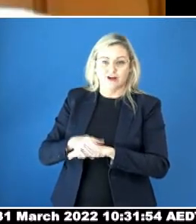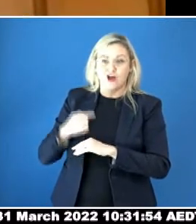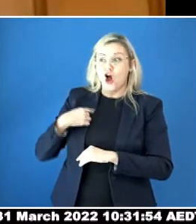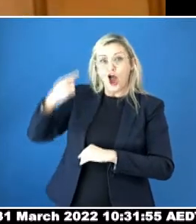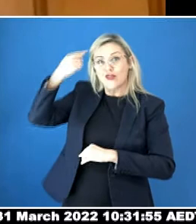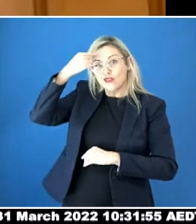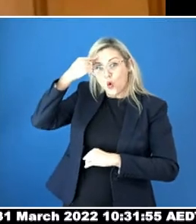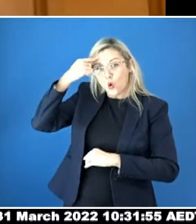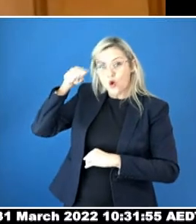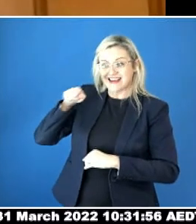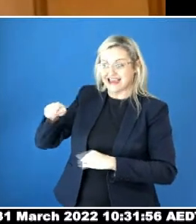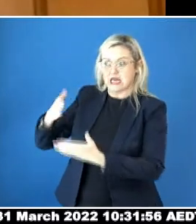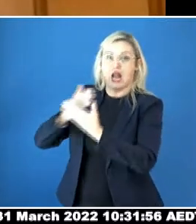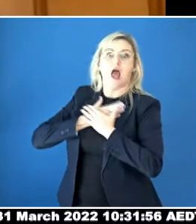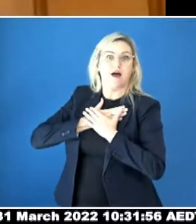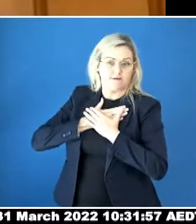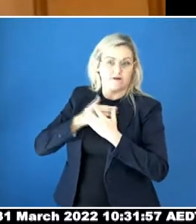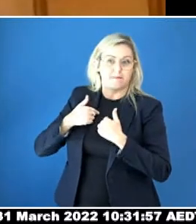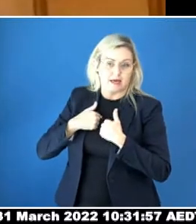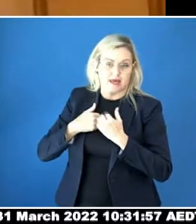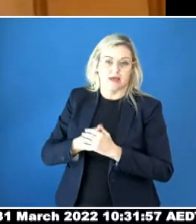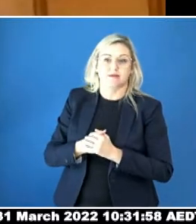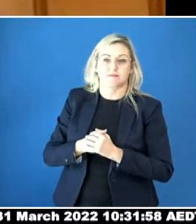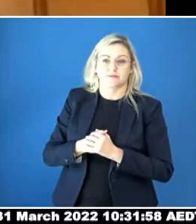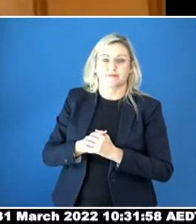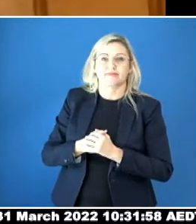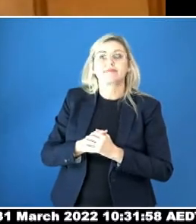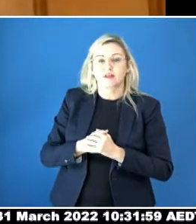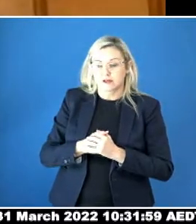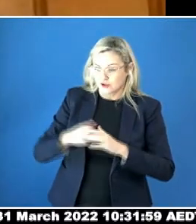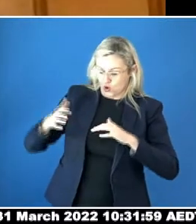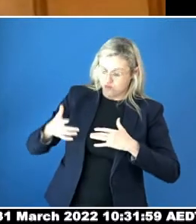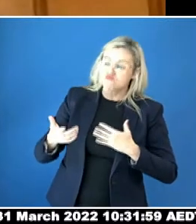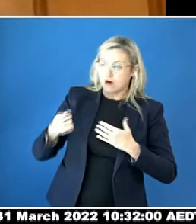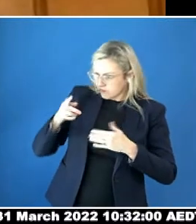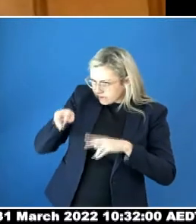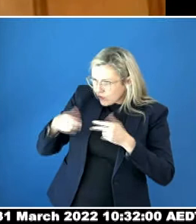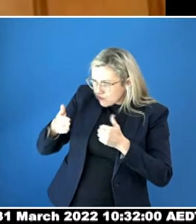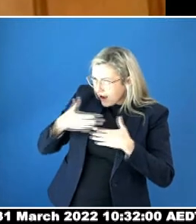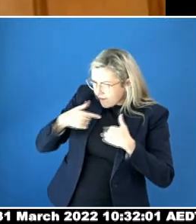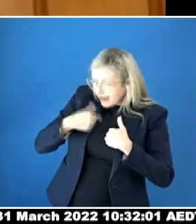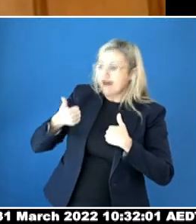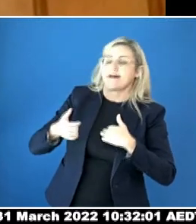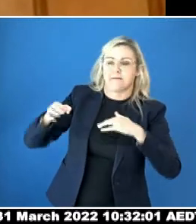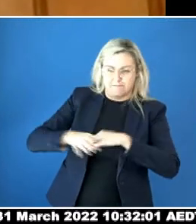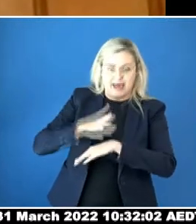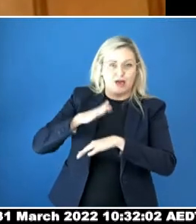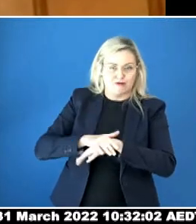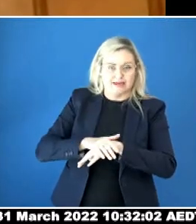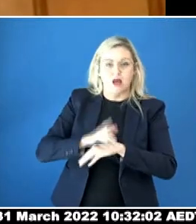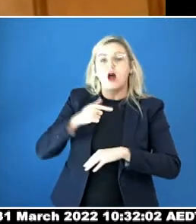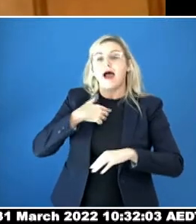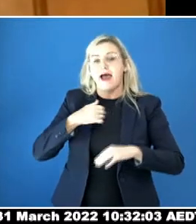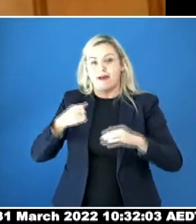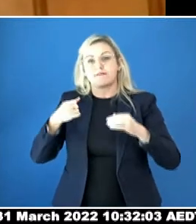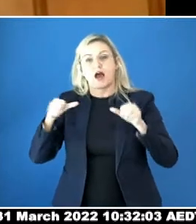he loved me, so I went got married and my uncle from New Zealand